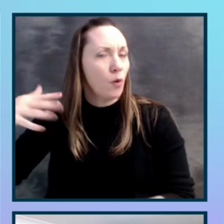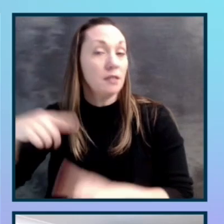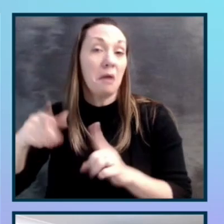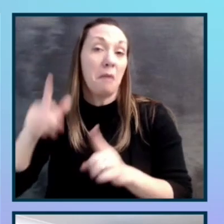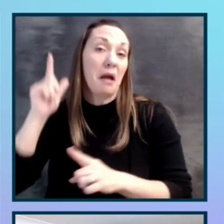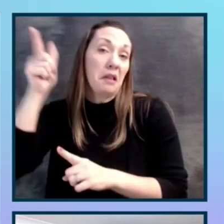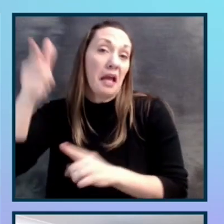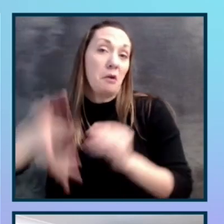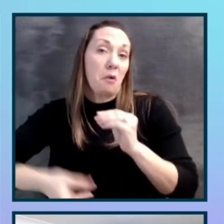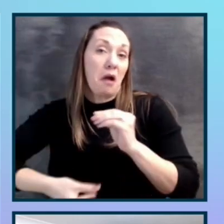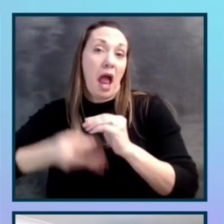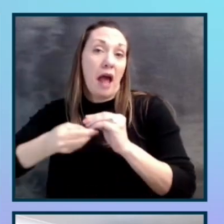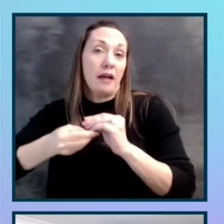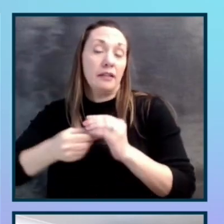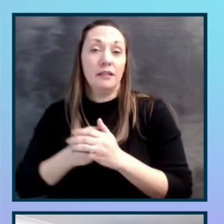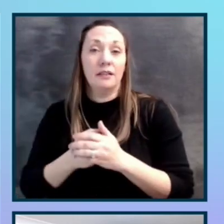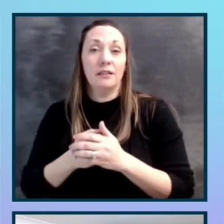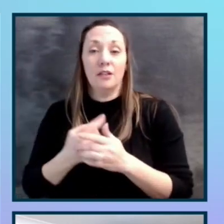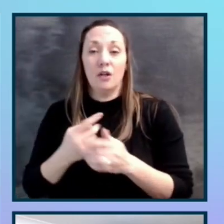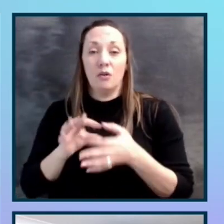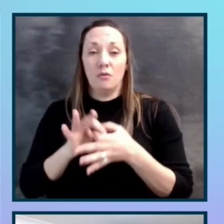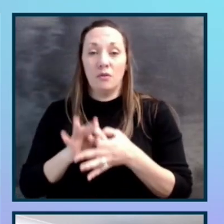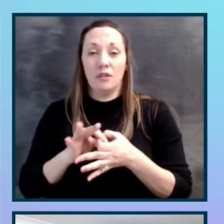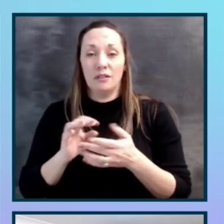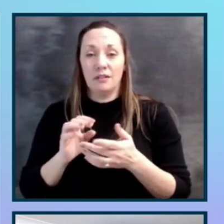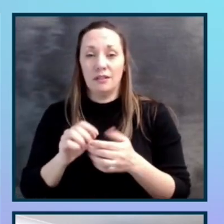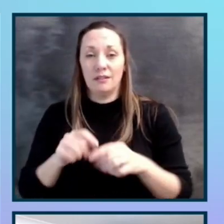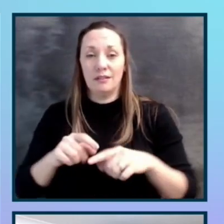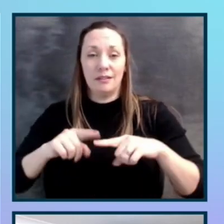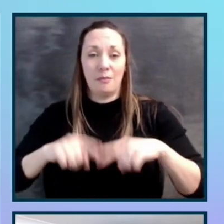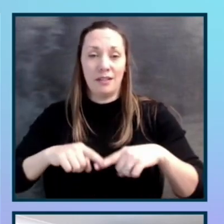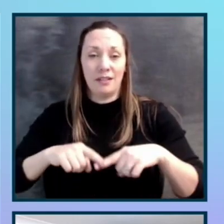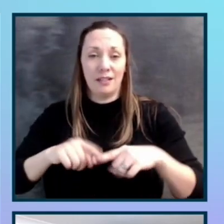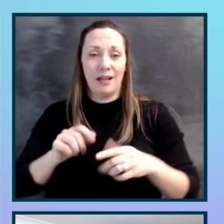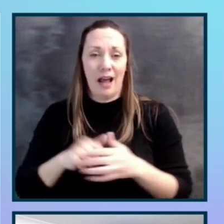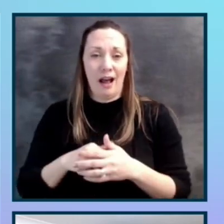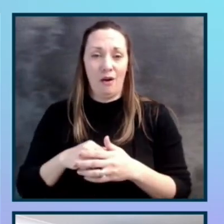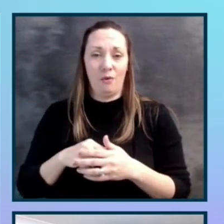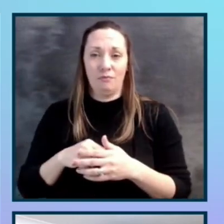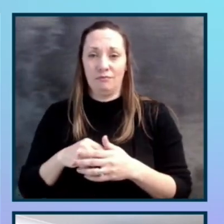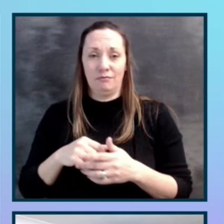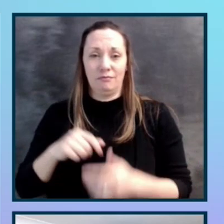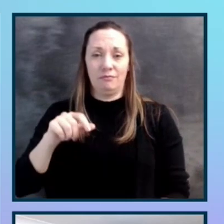we'll come into how fishing works, but essentially, you know, being at the helm,